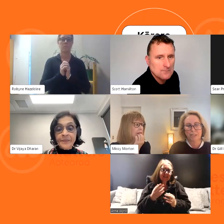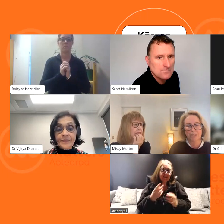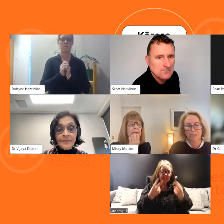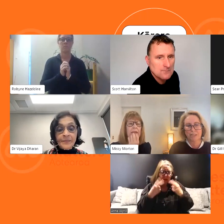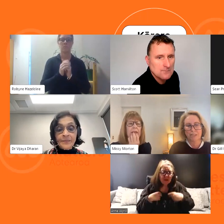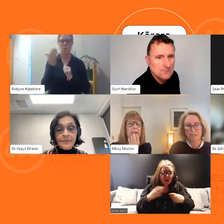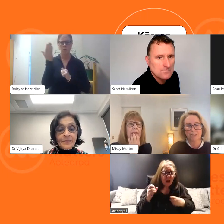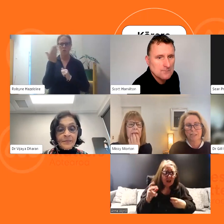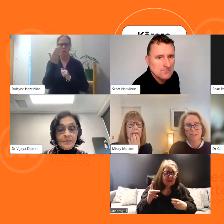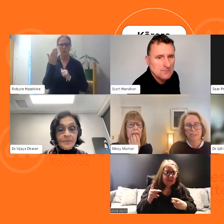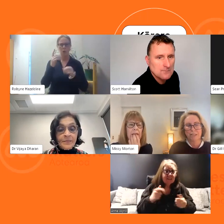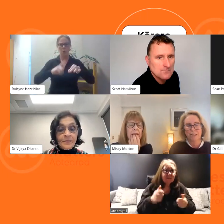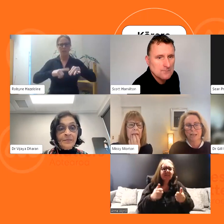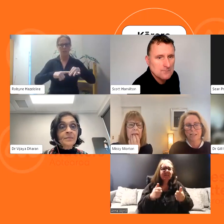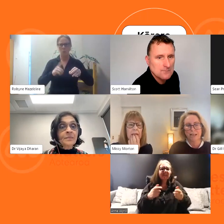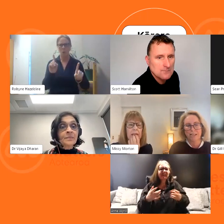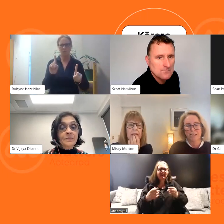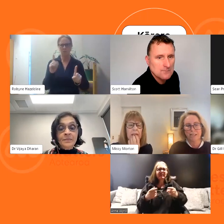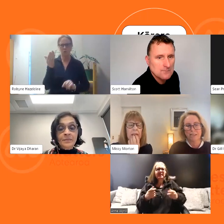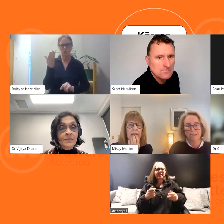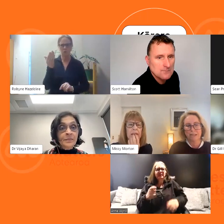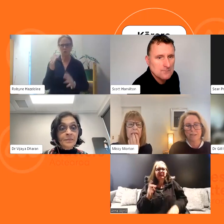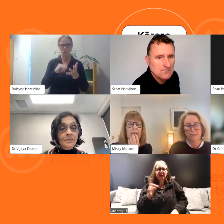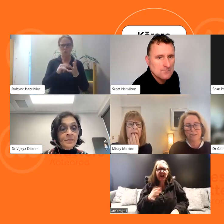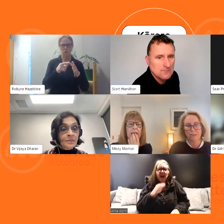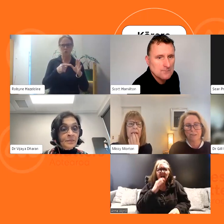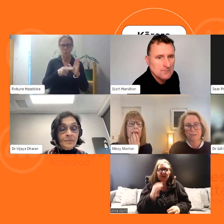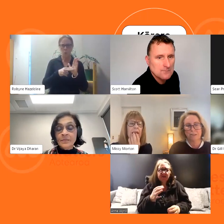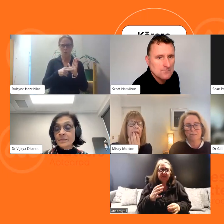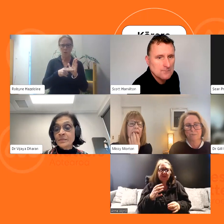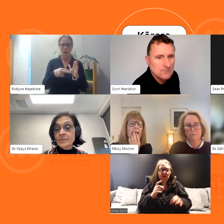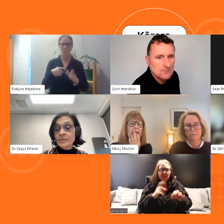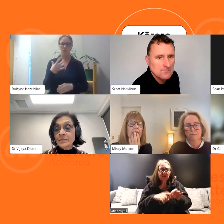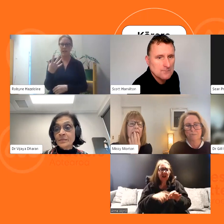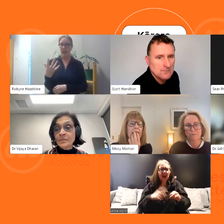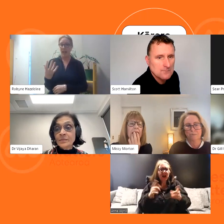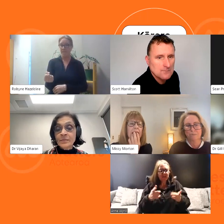what was the question Sean? So I'm just having that interpreted